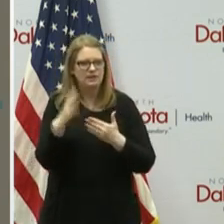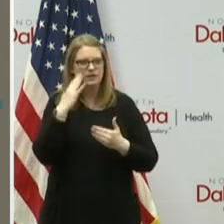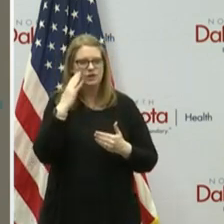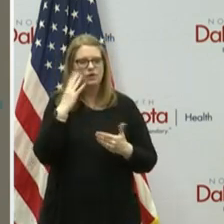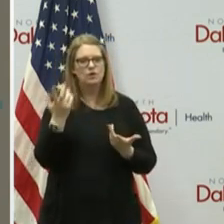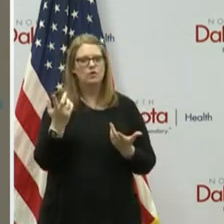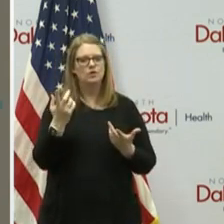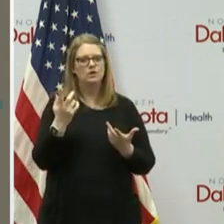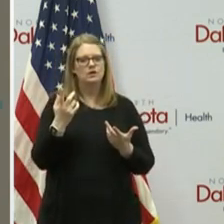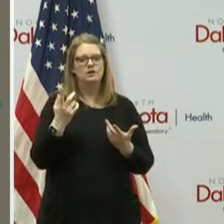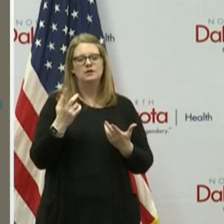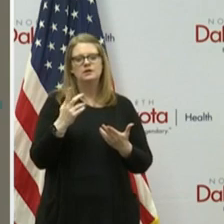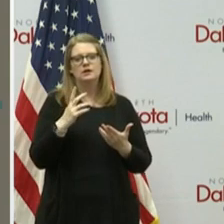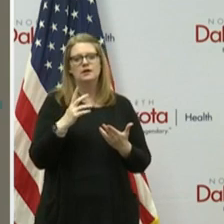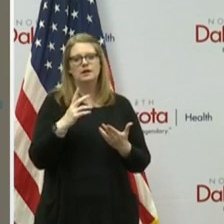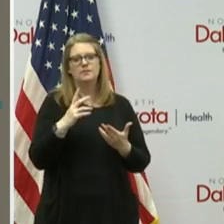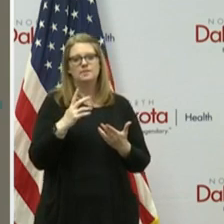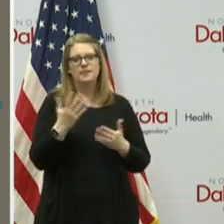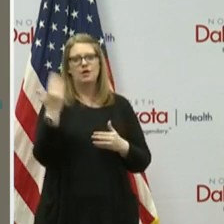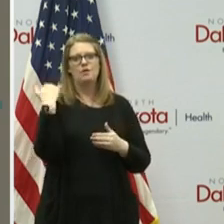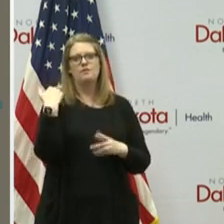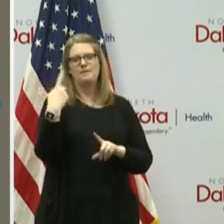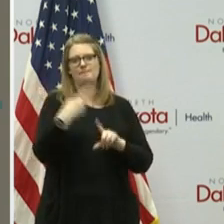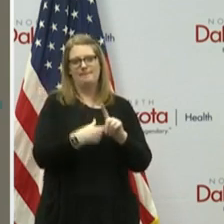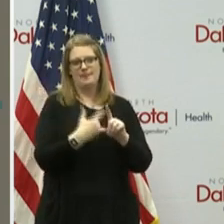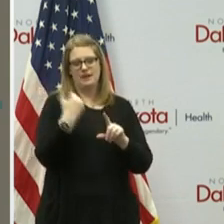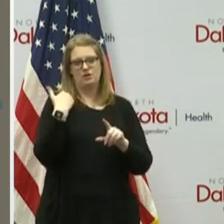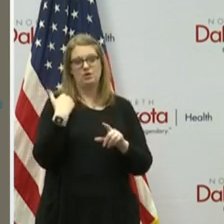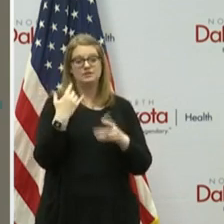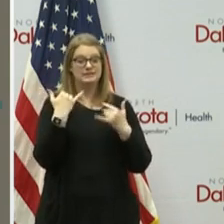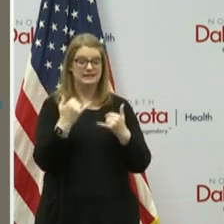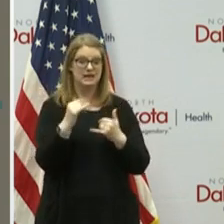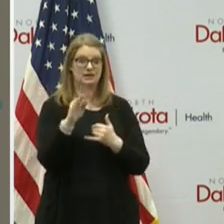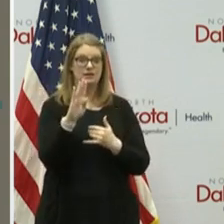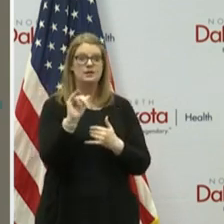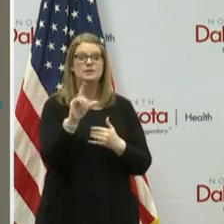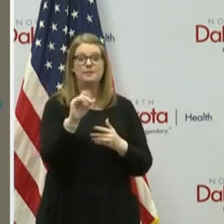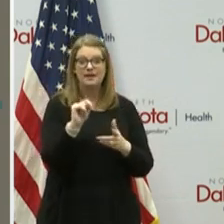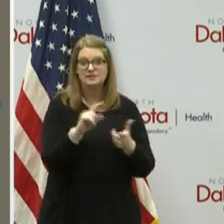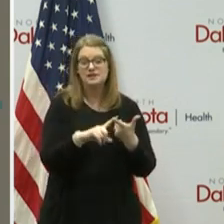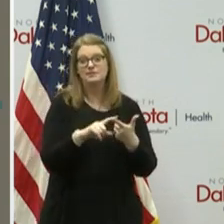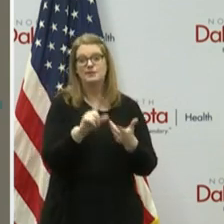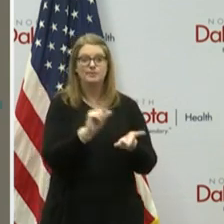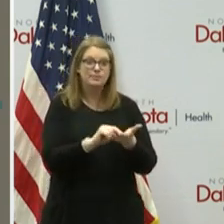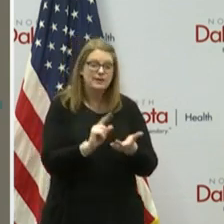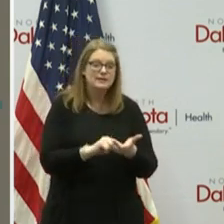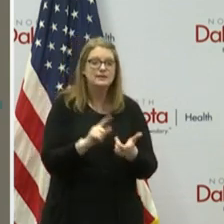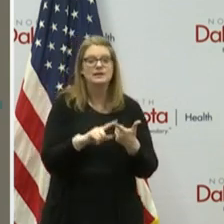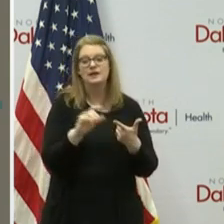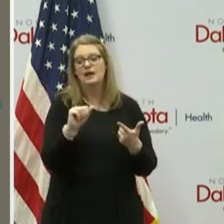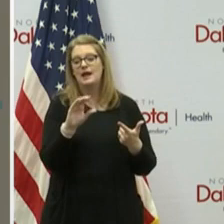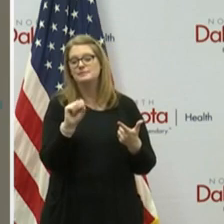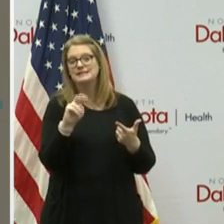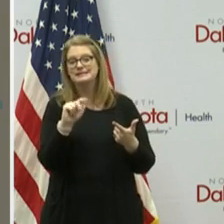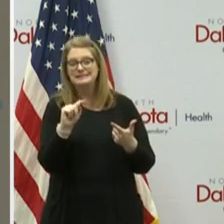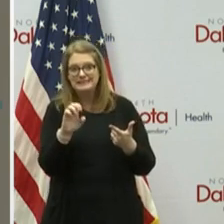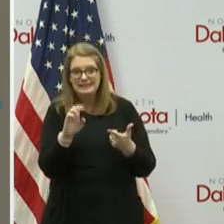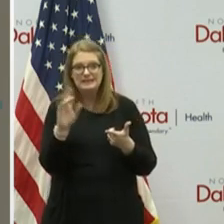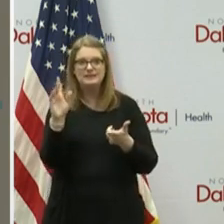COUNTIES TO PURSUE THE VOTE BY MAIL PLAN FOR THE JUNE NIGHT PRIMARY. SOME PEOPLE THOUGHT IT WAS TOO EARLY TO DO THAT OVER A MONTH AGO.